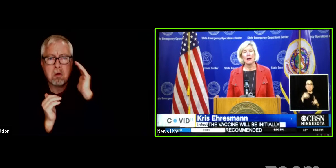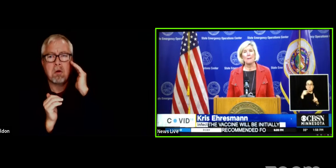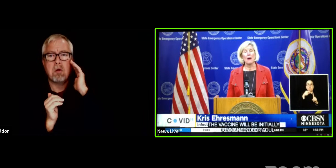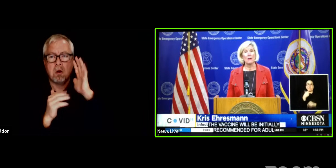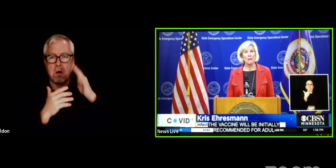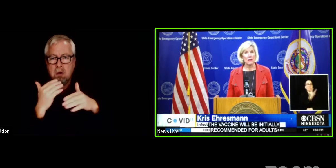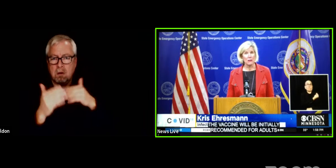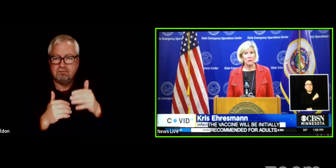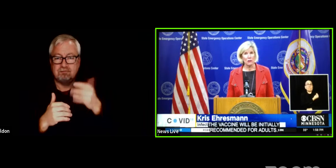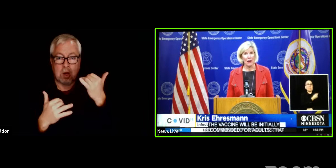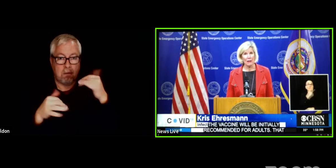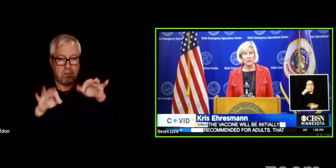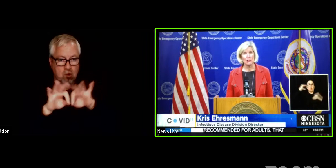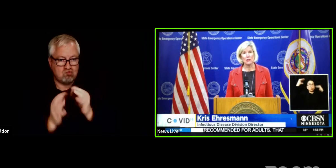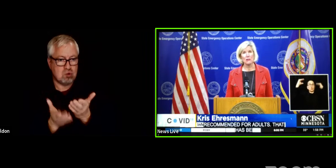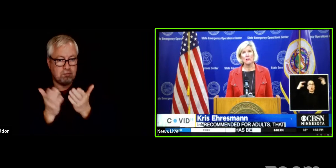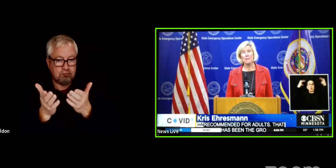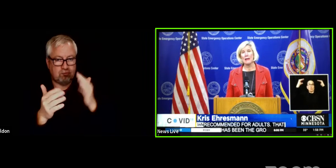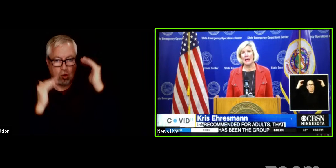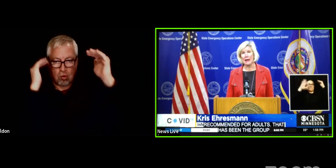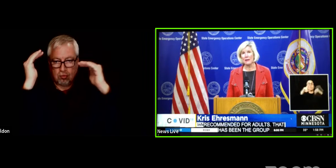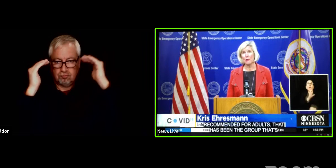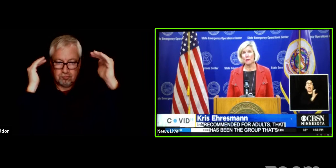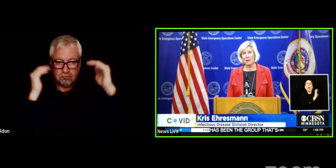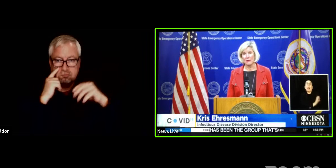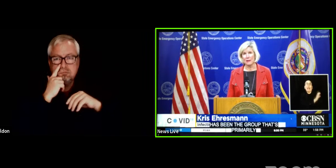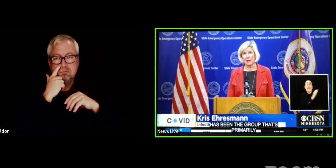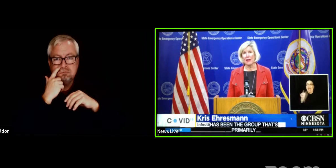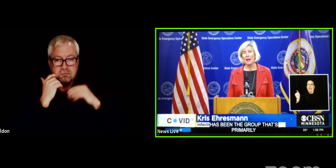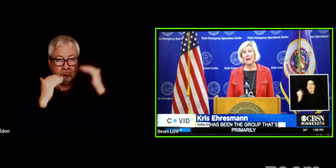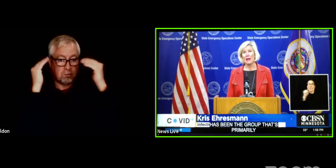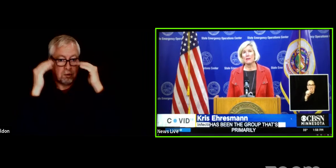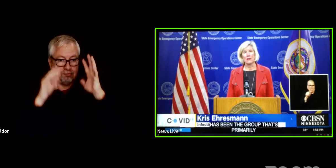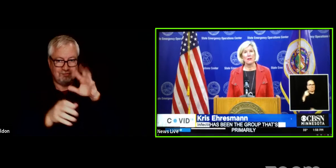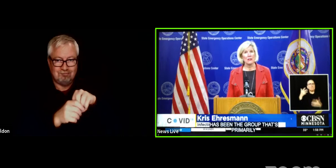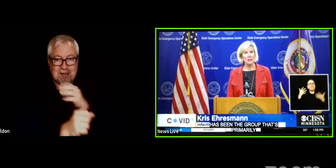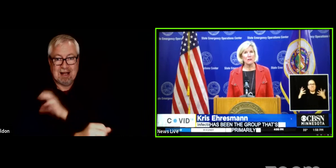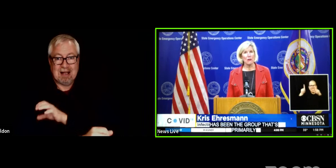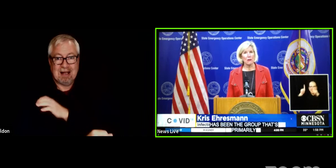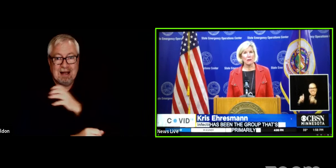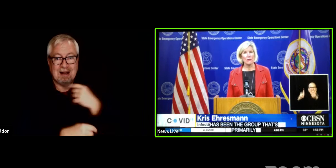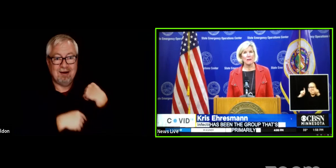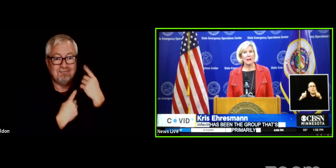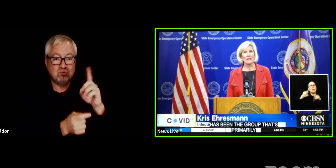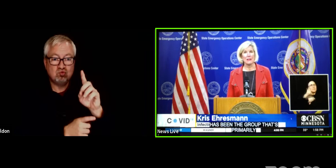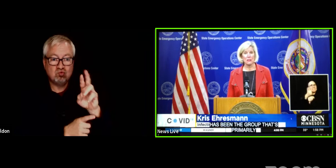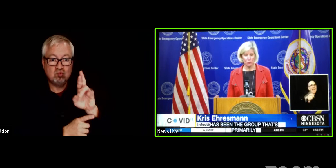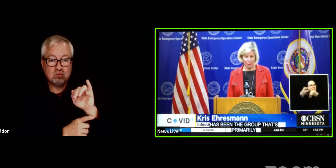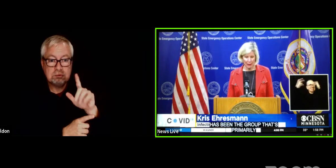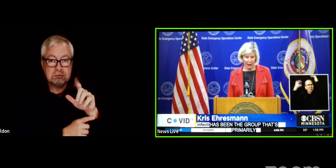OF THE CLINICAL TRIALS. CHILDREN HAVE BEEN ADDED MORE RECENTLY AND SO THE INITIAL FOCUS FOR VACCINATION WILL BE ON